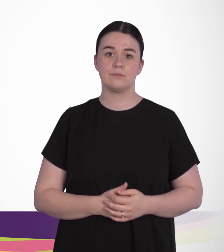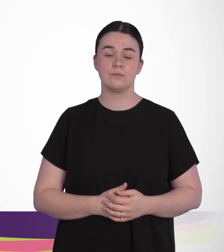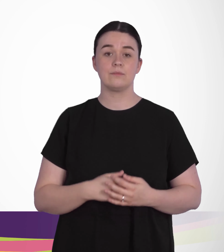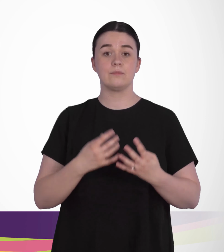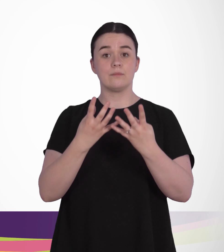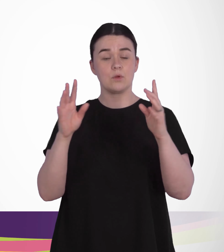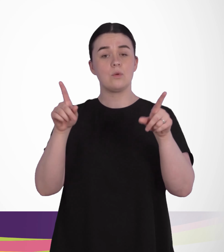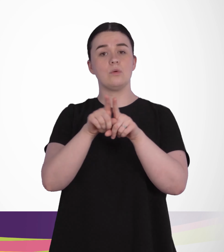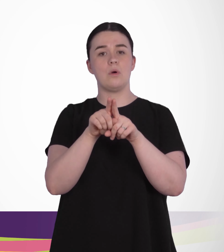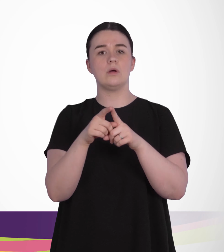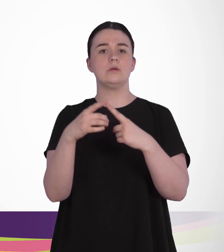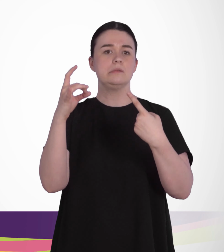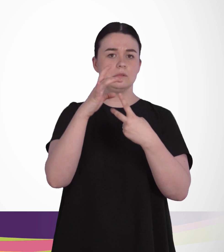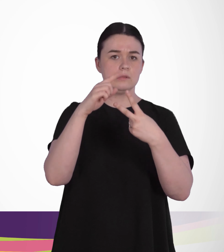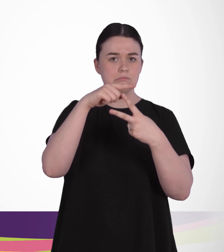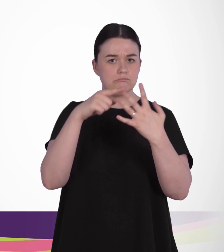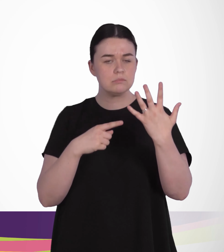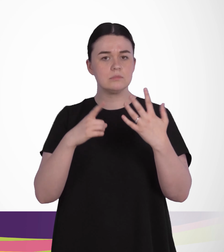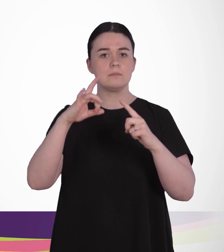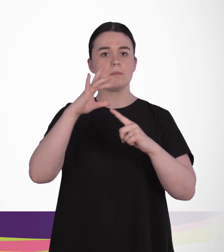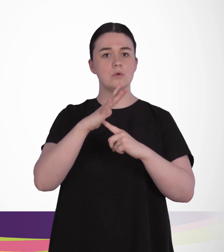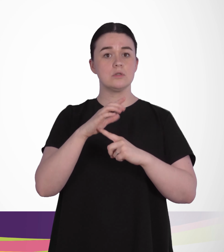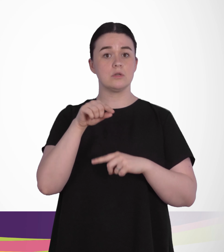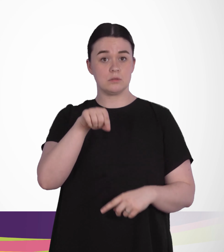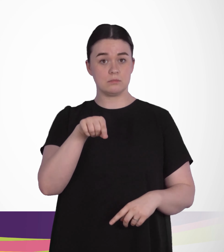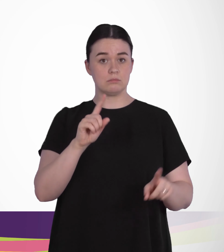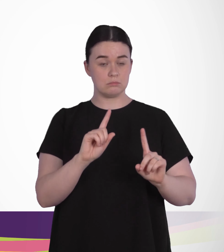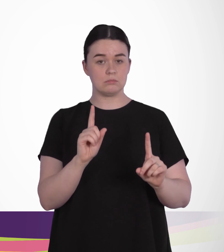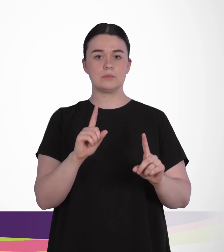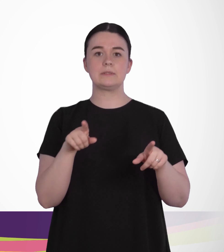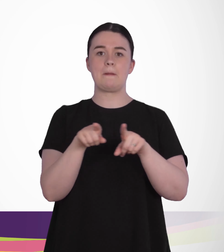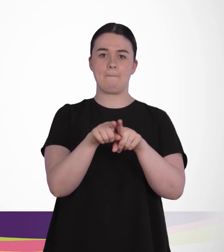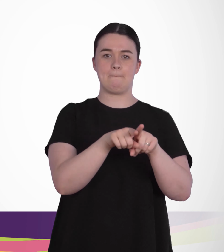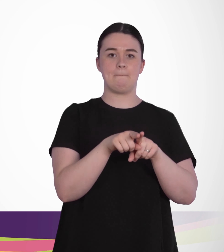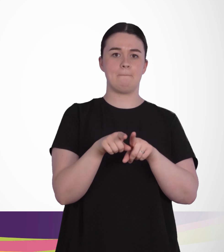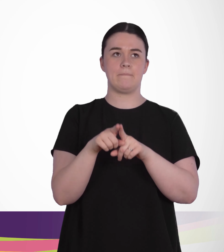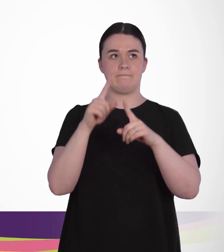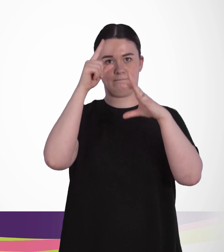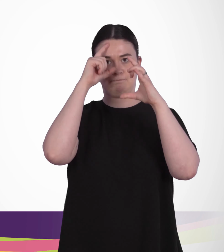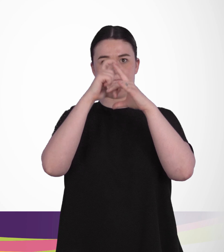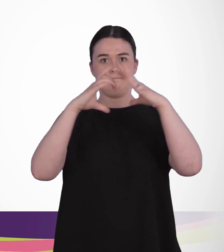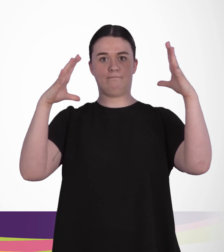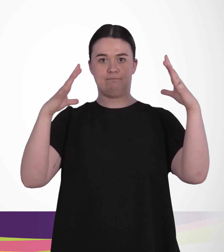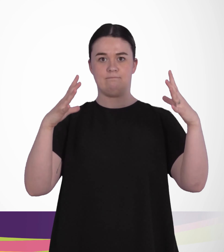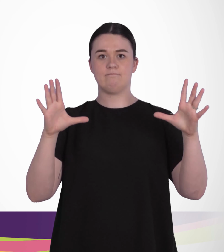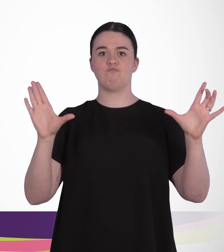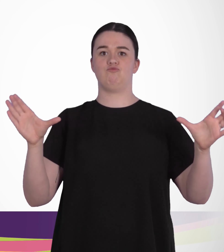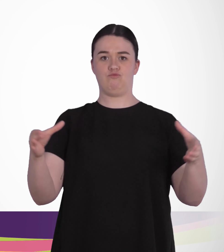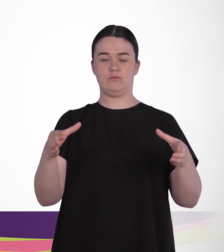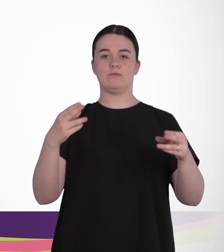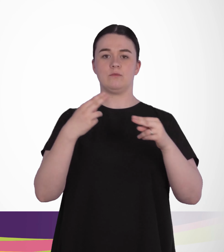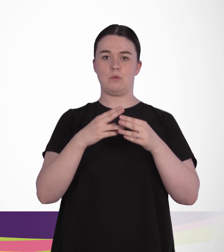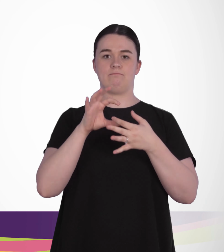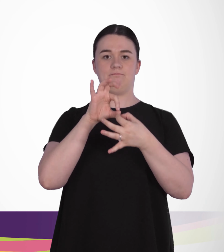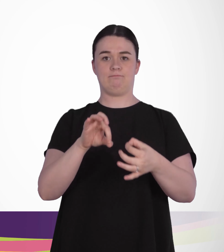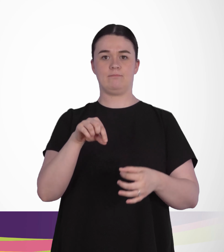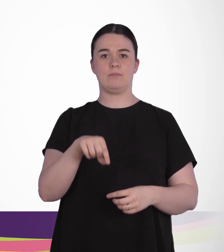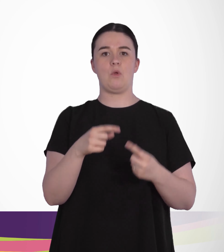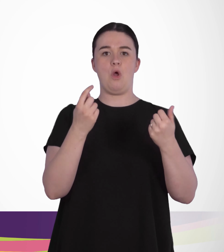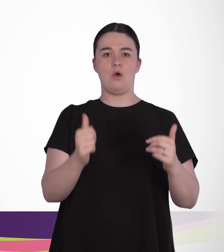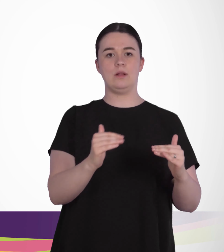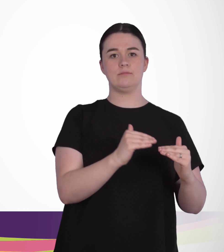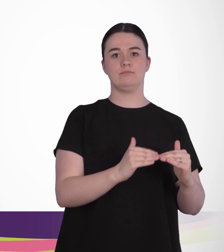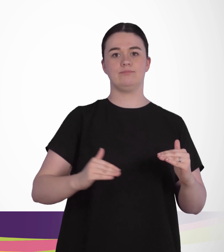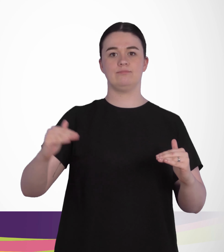Stakeholders highlighted the importance of having a shared vision for the early years,